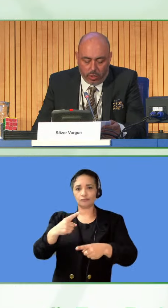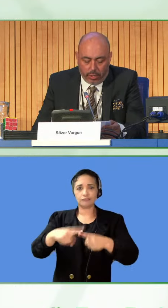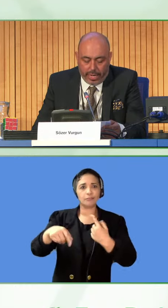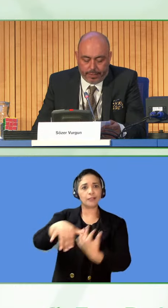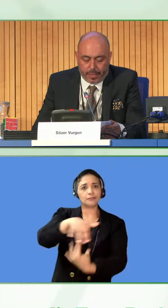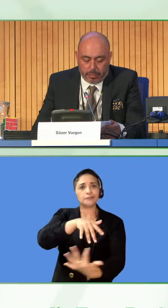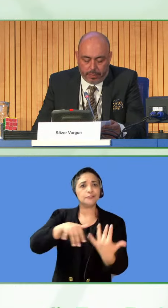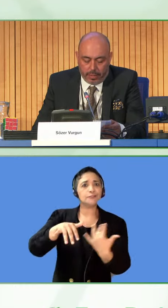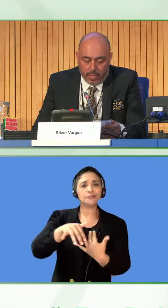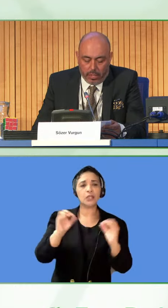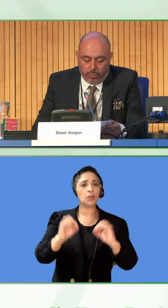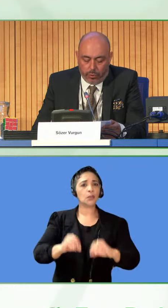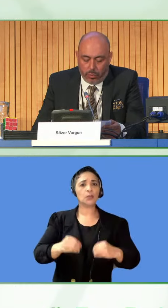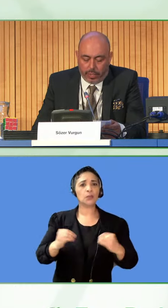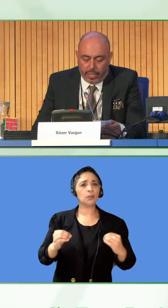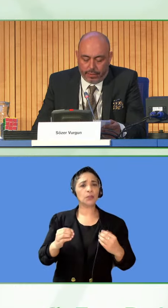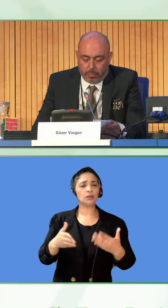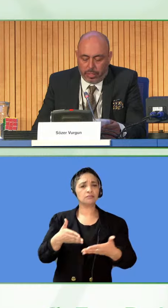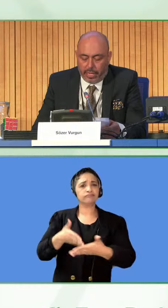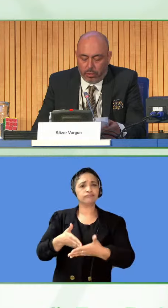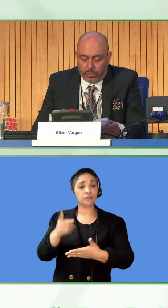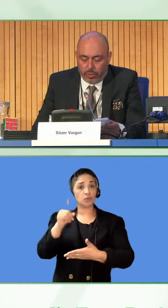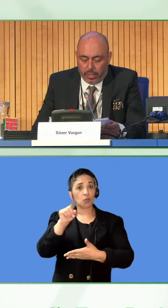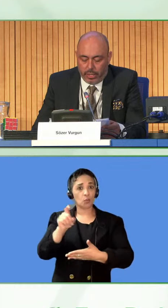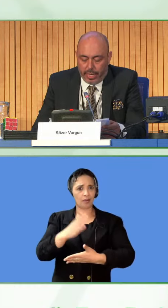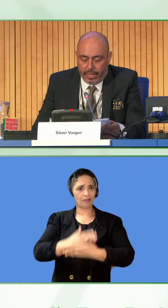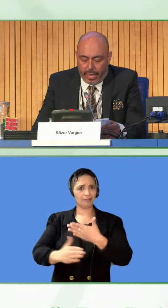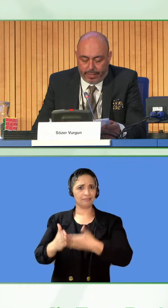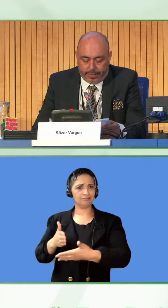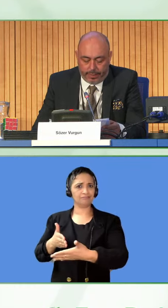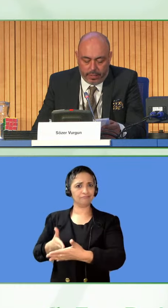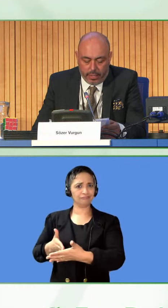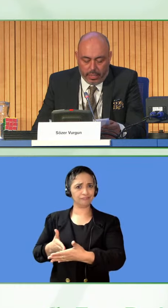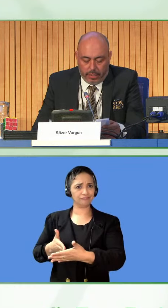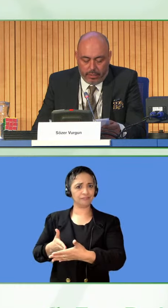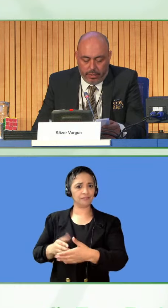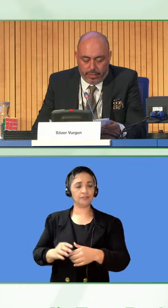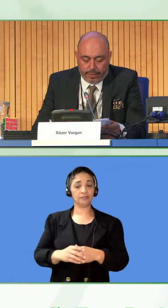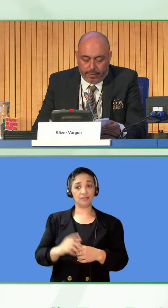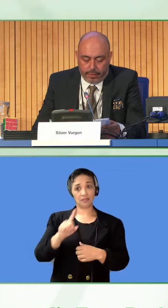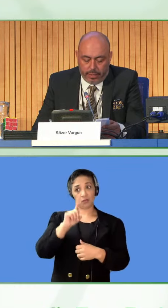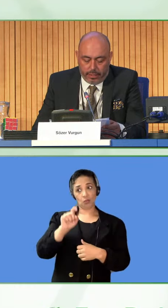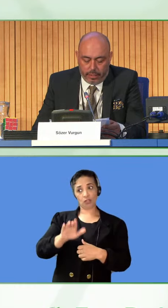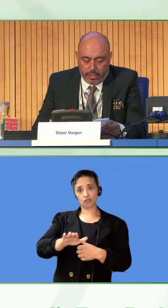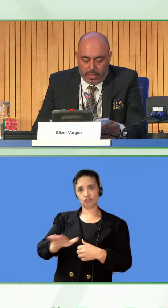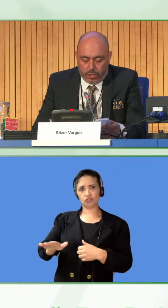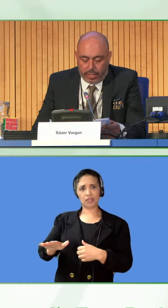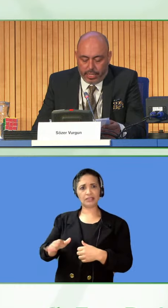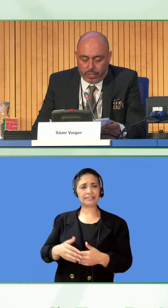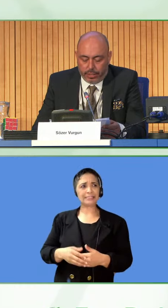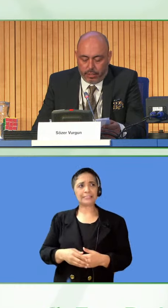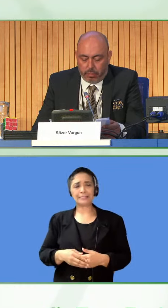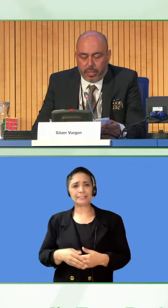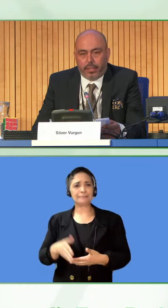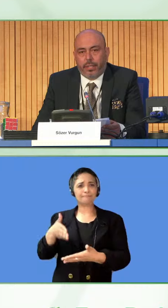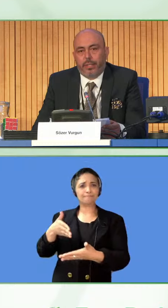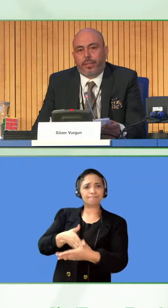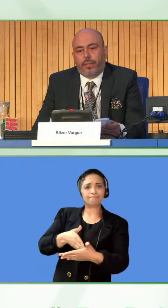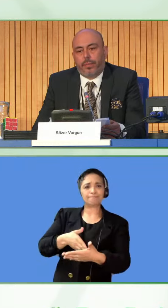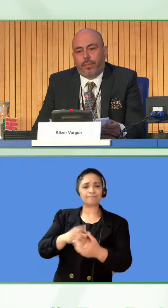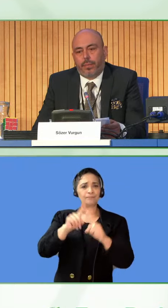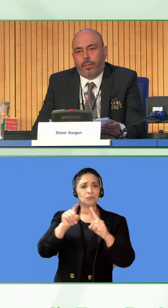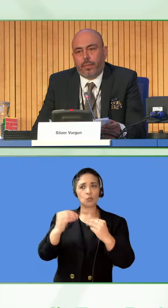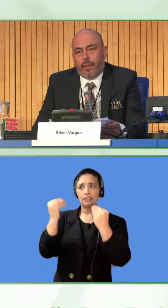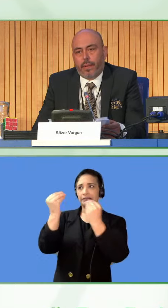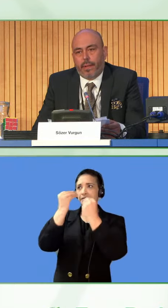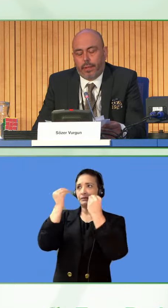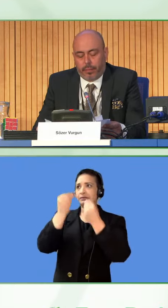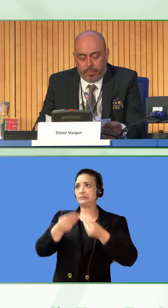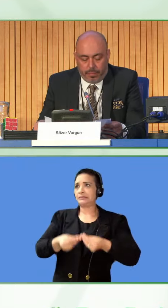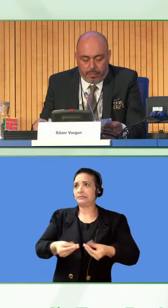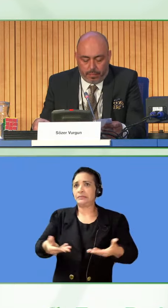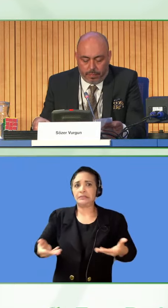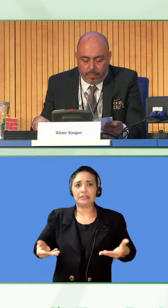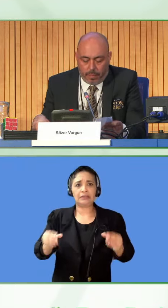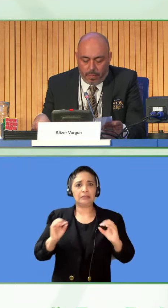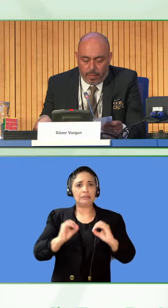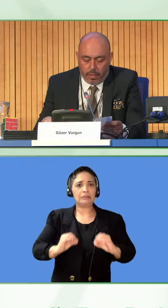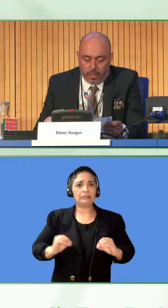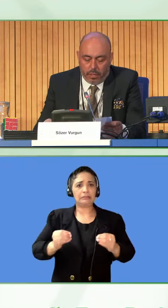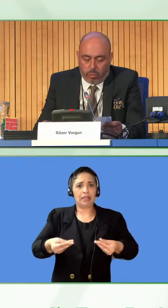Or exempt from class because they lacked the necessary educational materials?